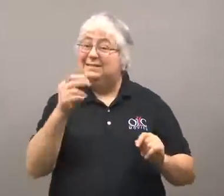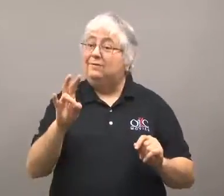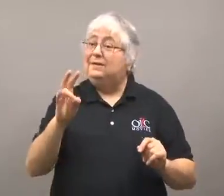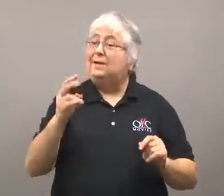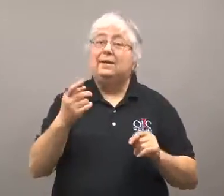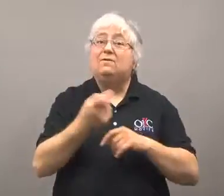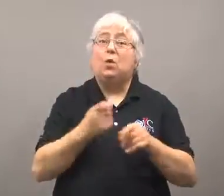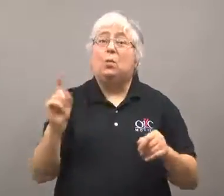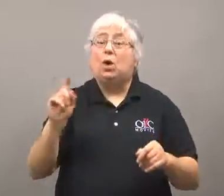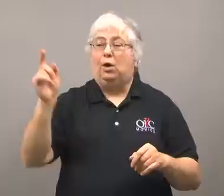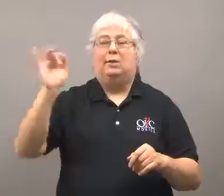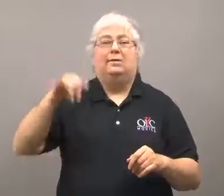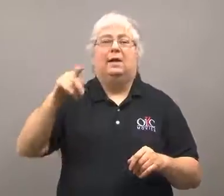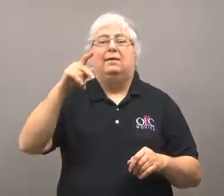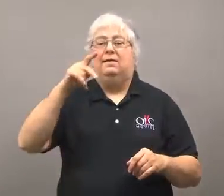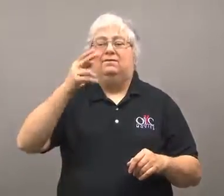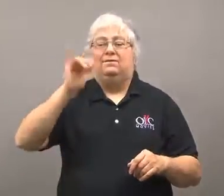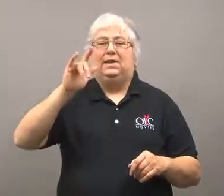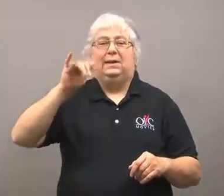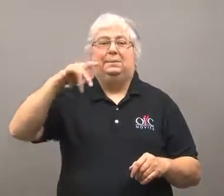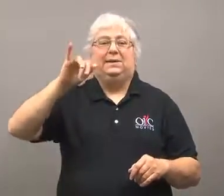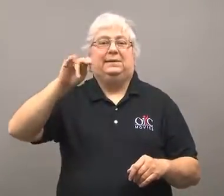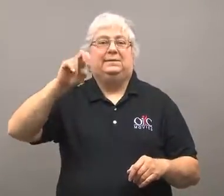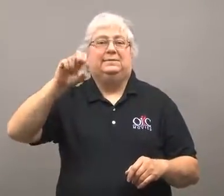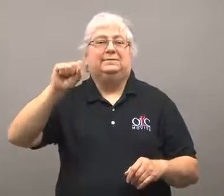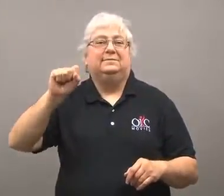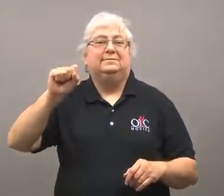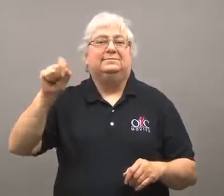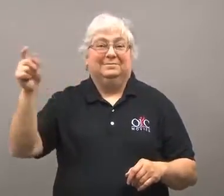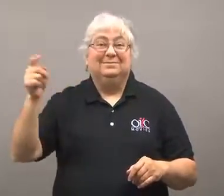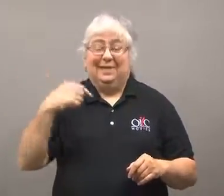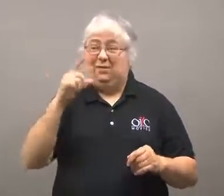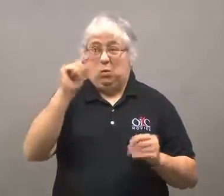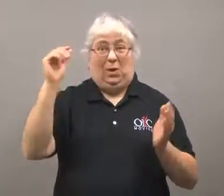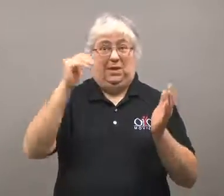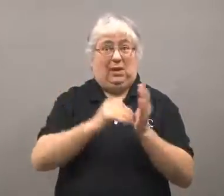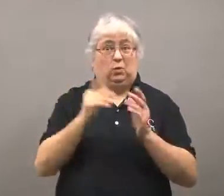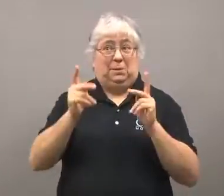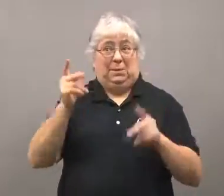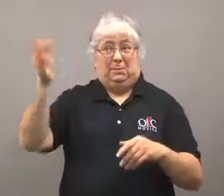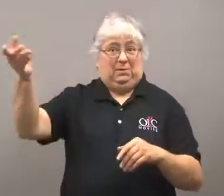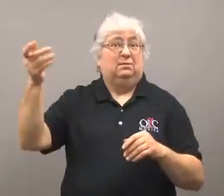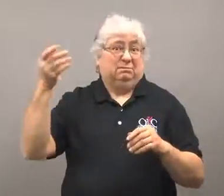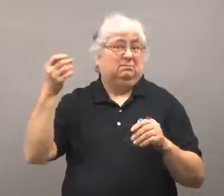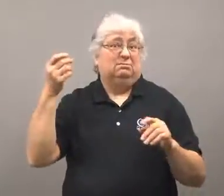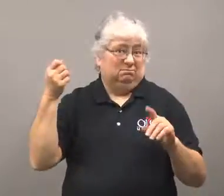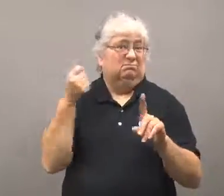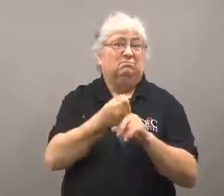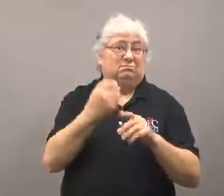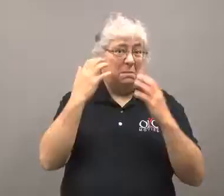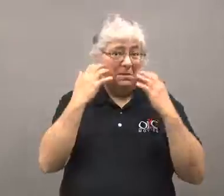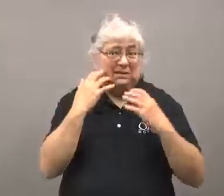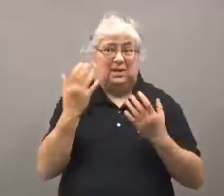17 could be traced to travel to the Philippines.